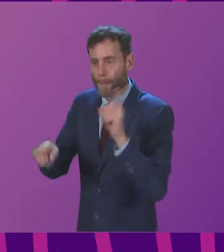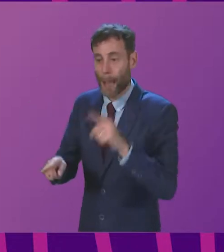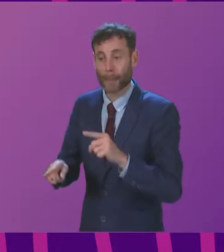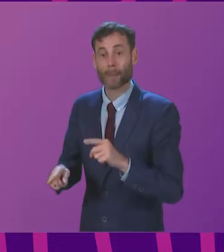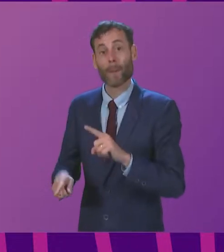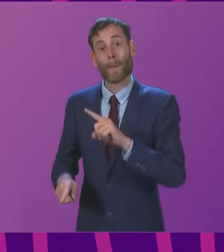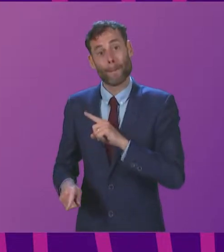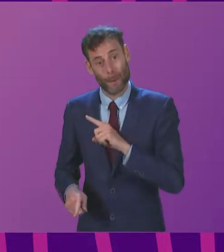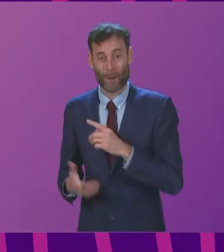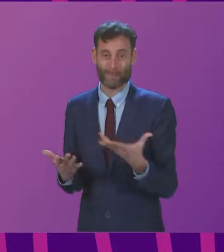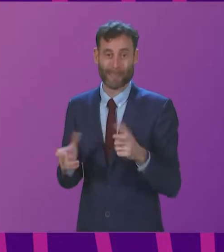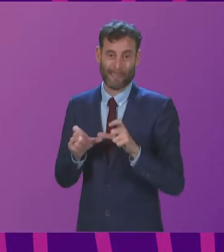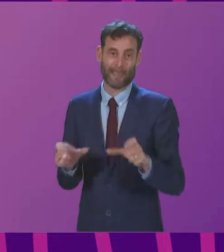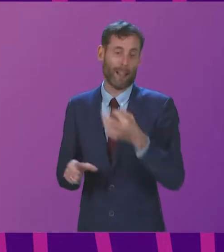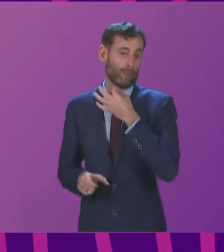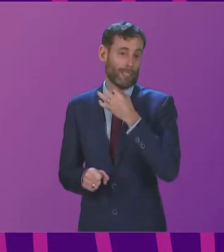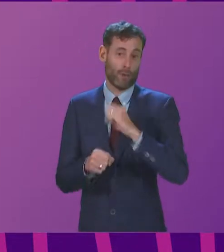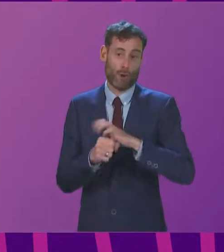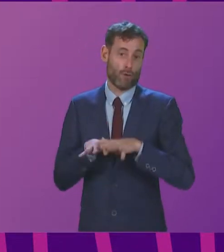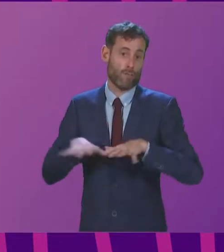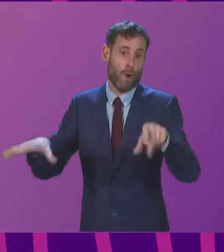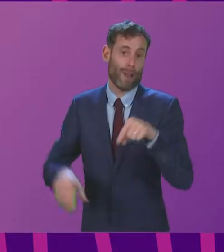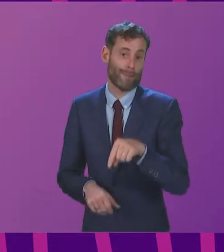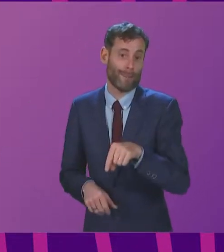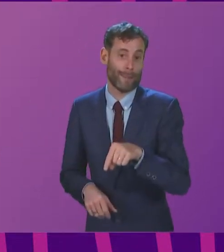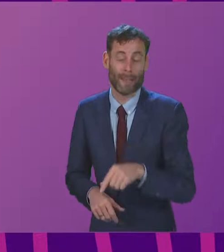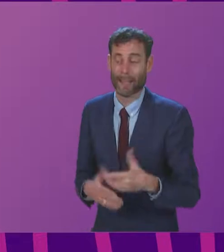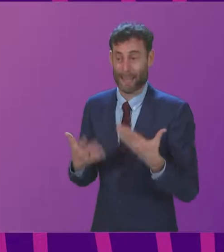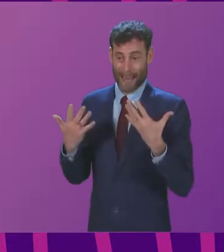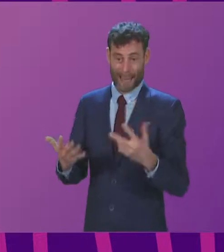is not yet behind us. Covid is continuing to force Governments everywhere to take